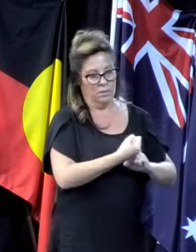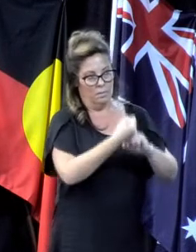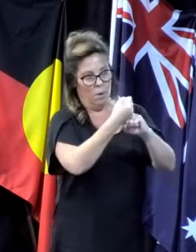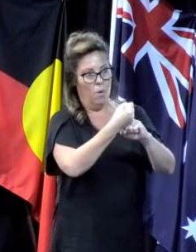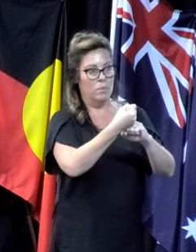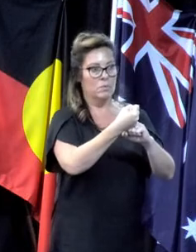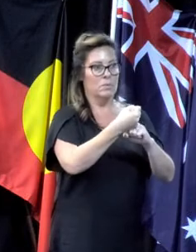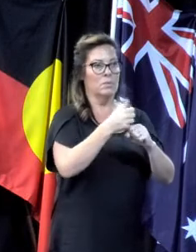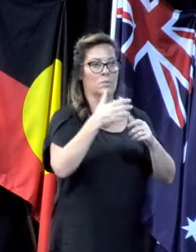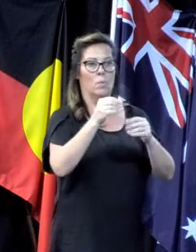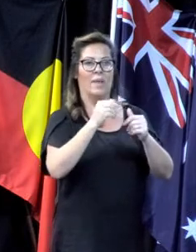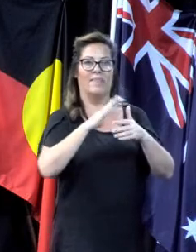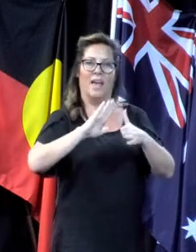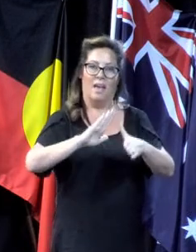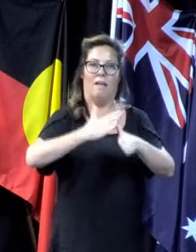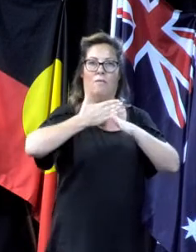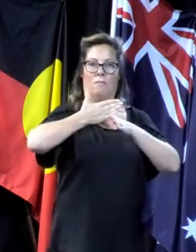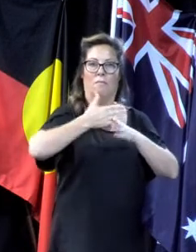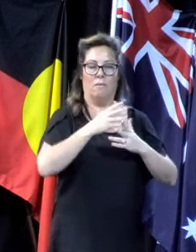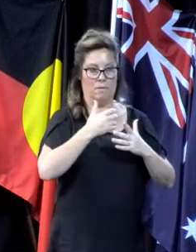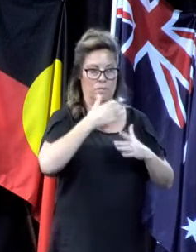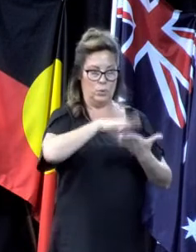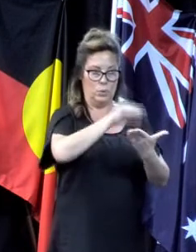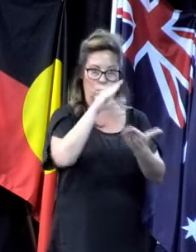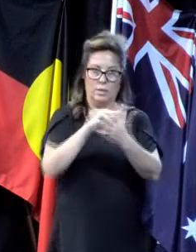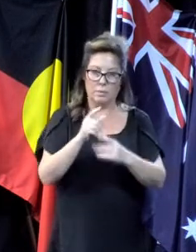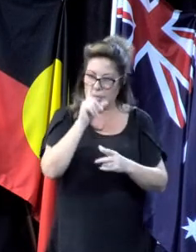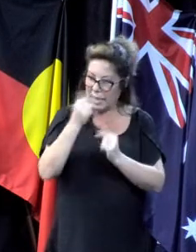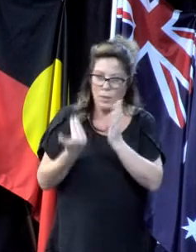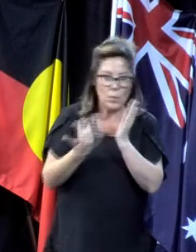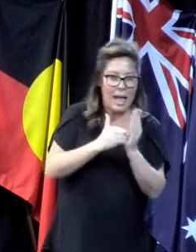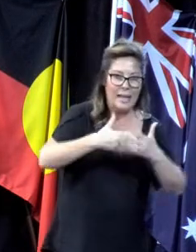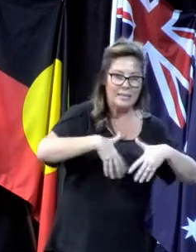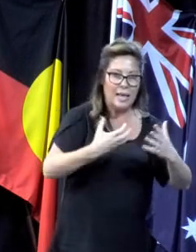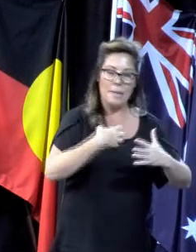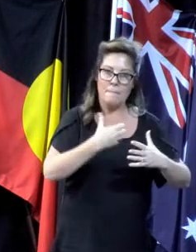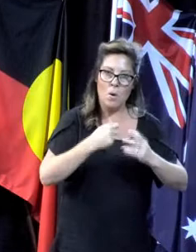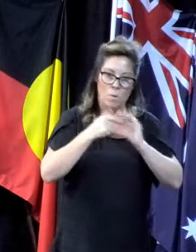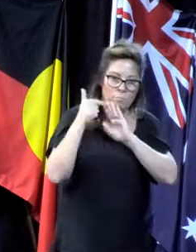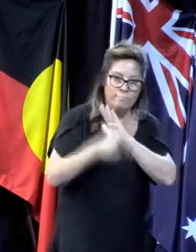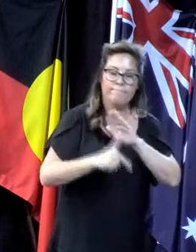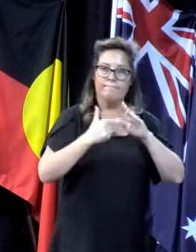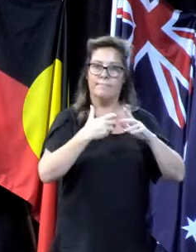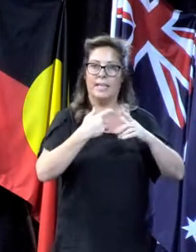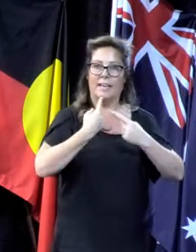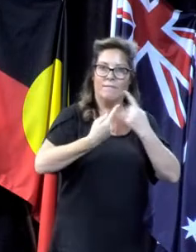Is there anything in addition that you wish to add to the evidence we heard this morning about that within your own schools?